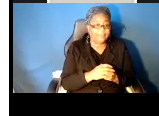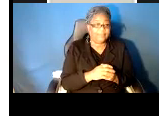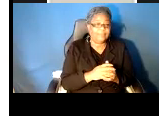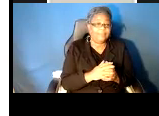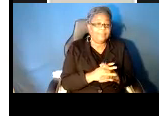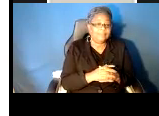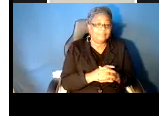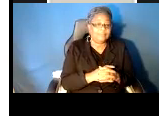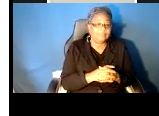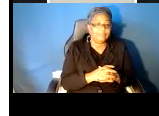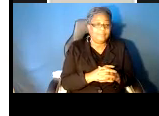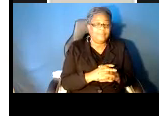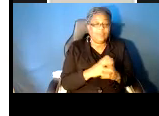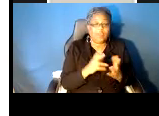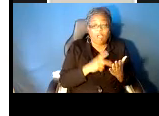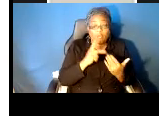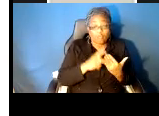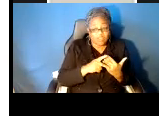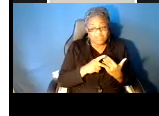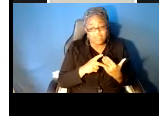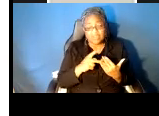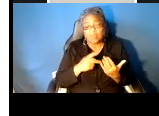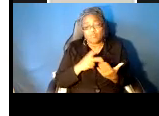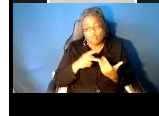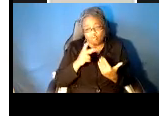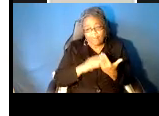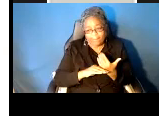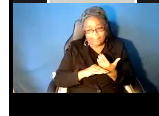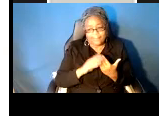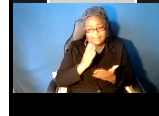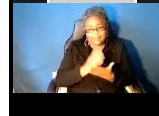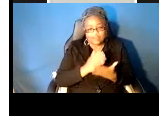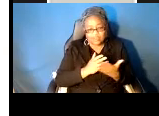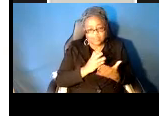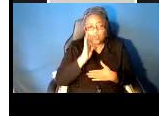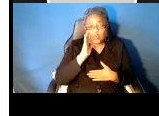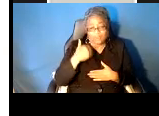In the project or program section for which you will have 3,000 maximum characters,